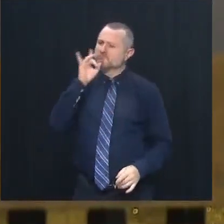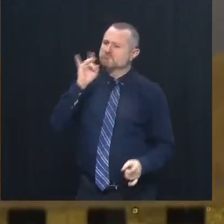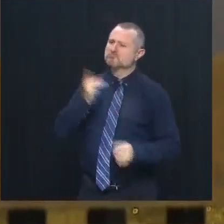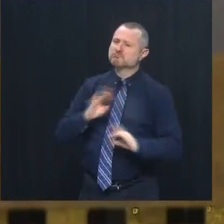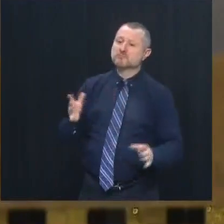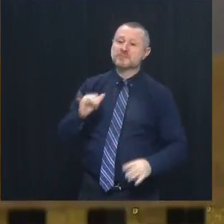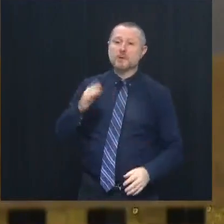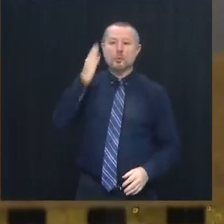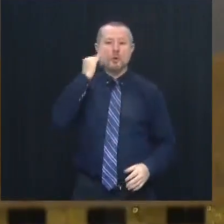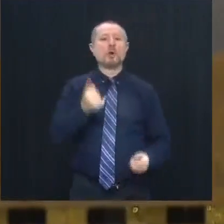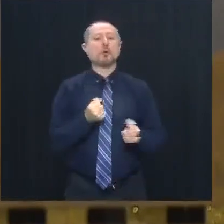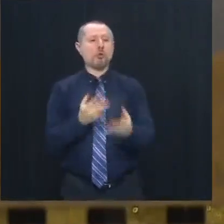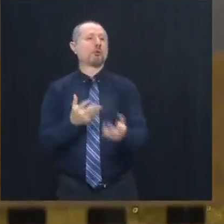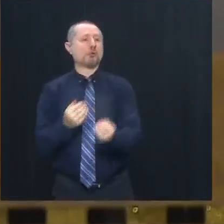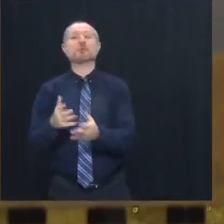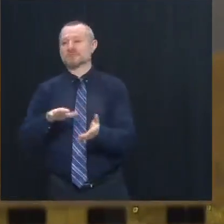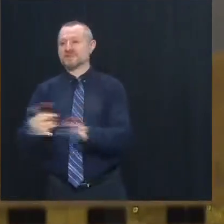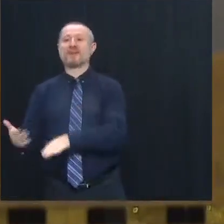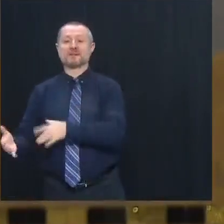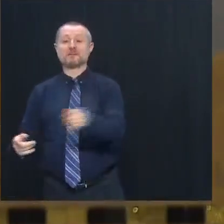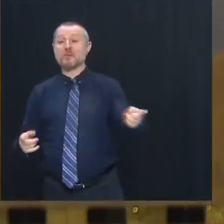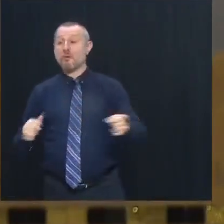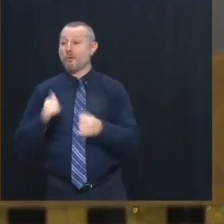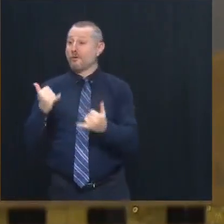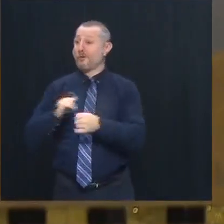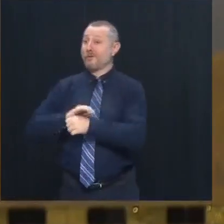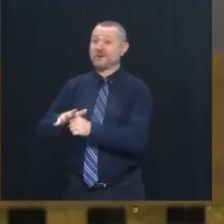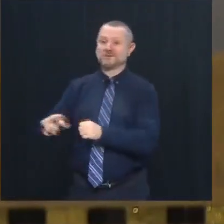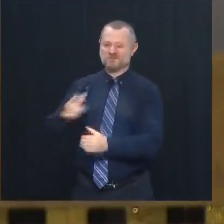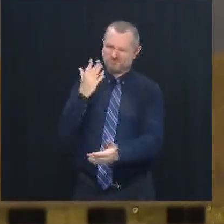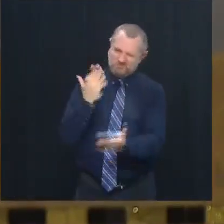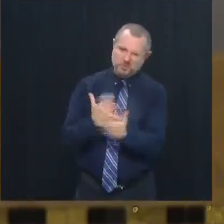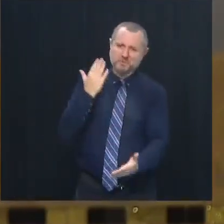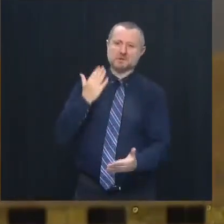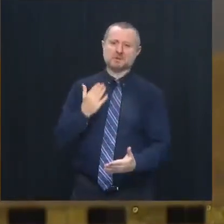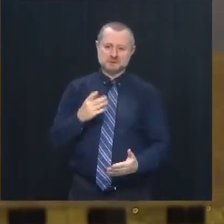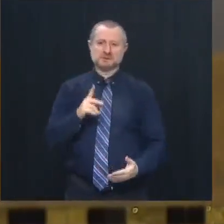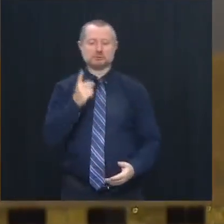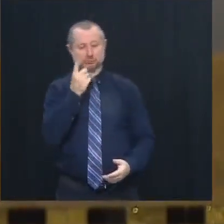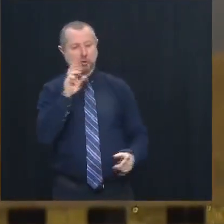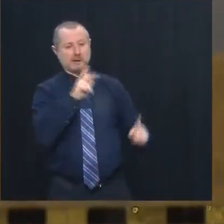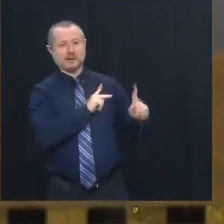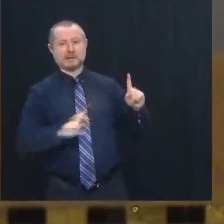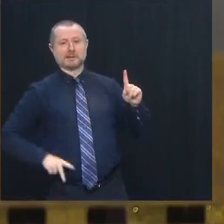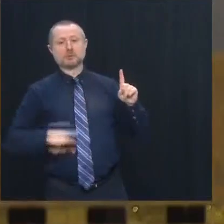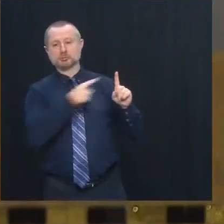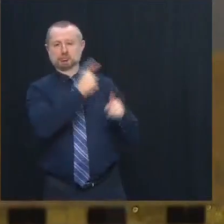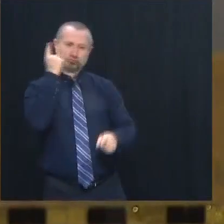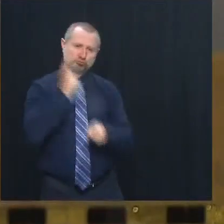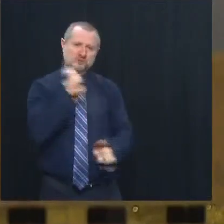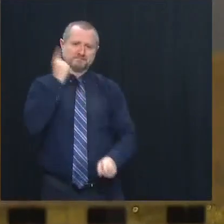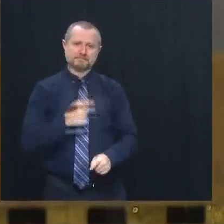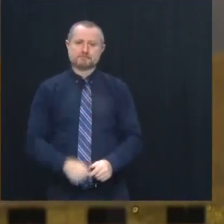INJUSTICE IN HEALTH IS THE MOST SHOCKING AND THE MOST INHUE MANE BECAUSE IT RESULTS IN PHYSICAL